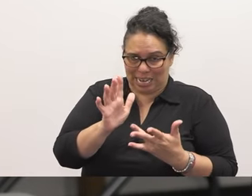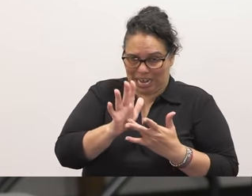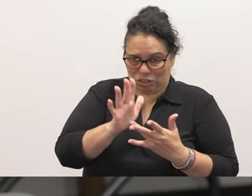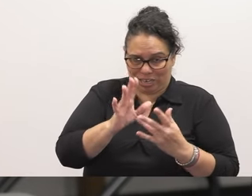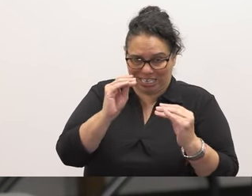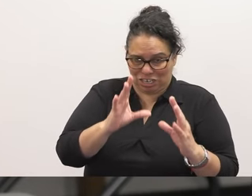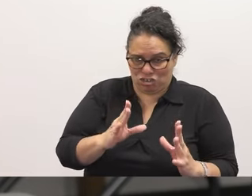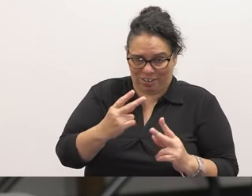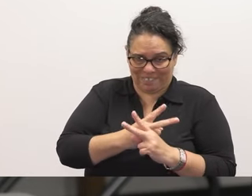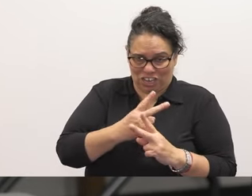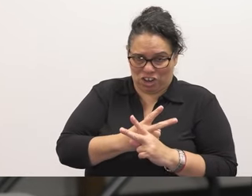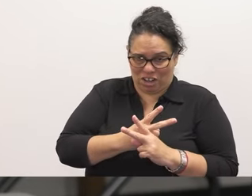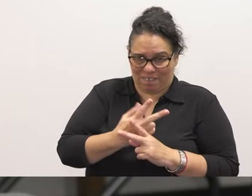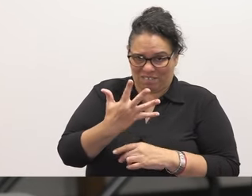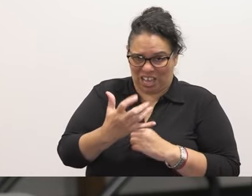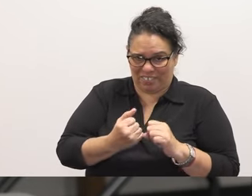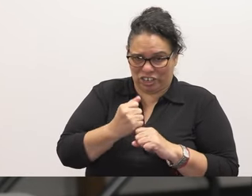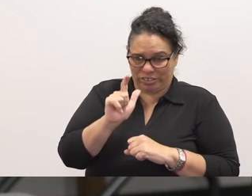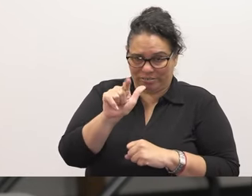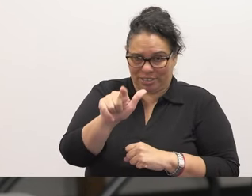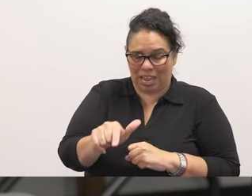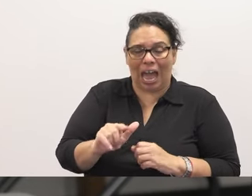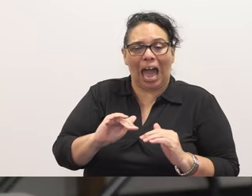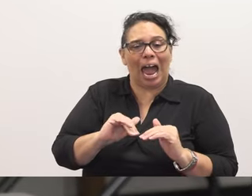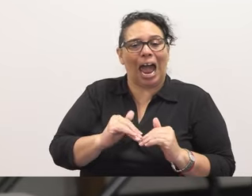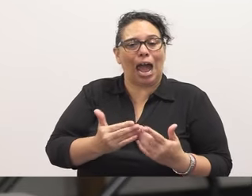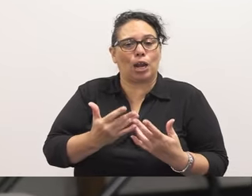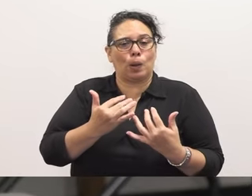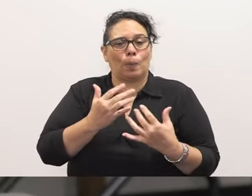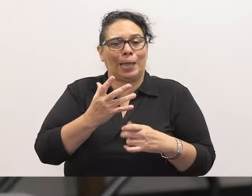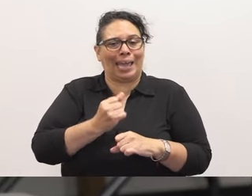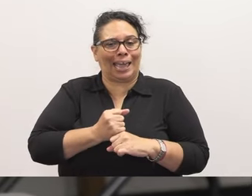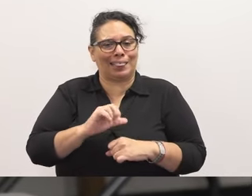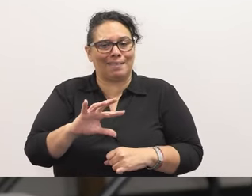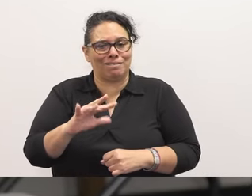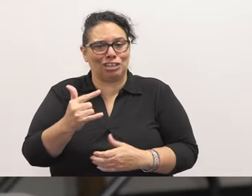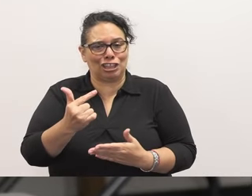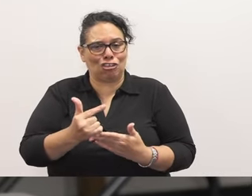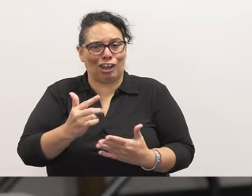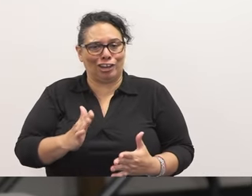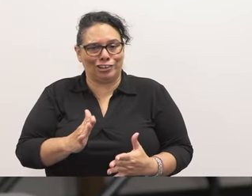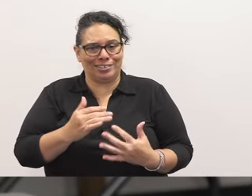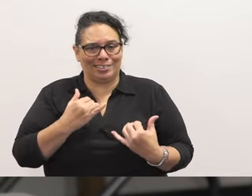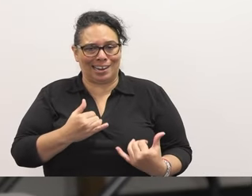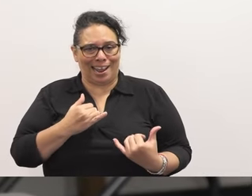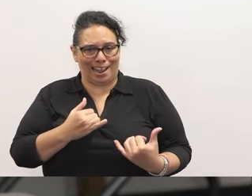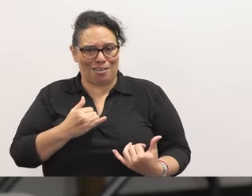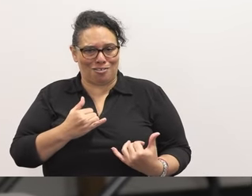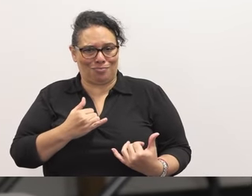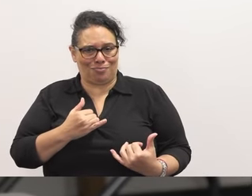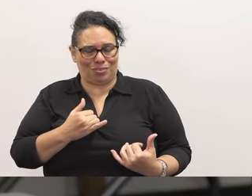but how do we get more fifth graders proficient going into middle school so that they can confidently be in accelerated sixth grade math